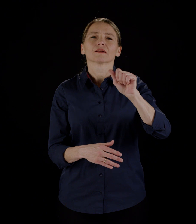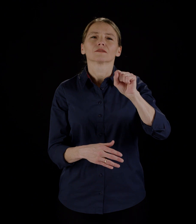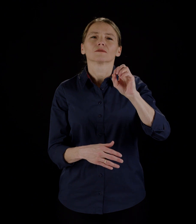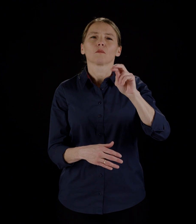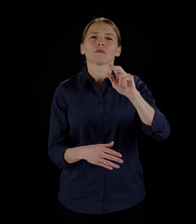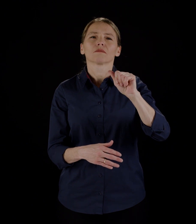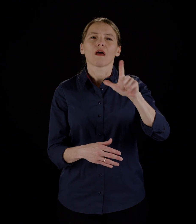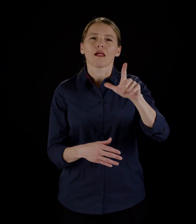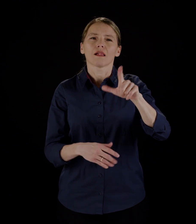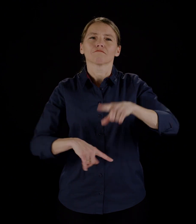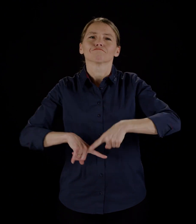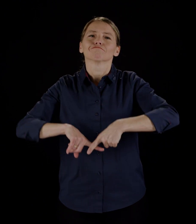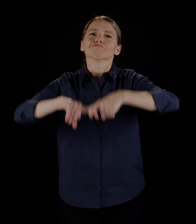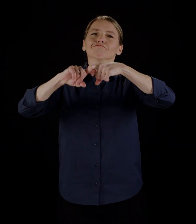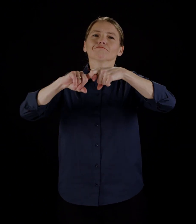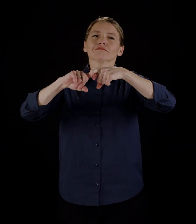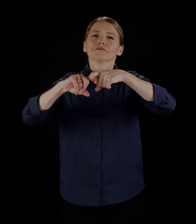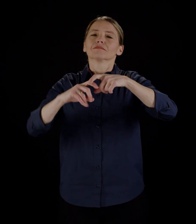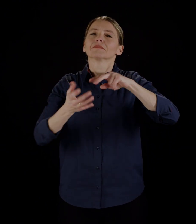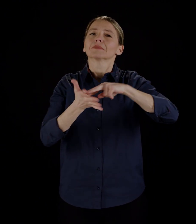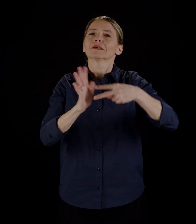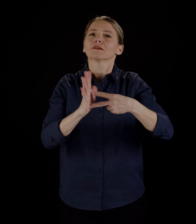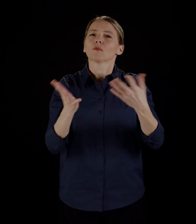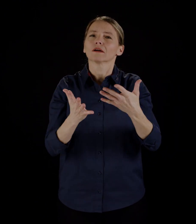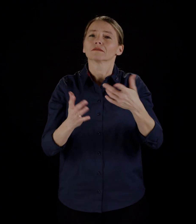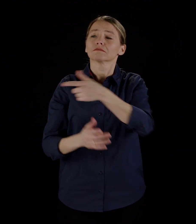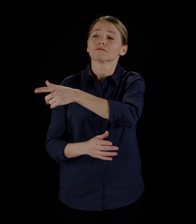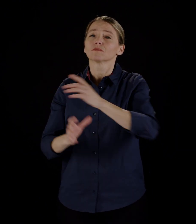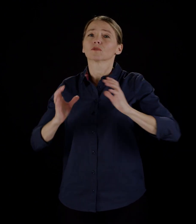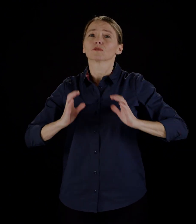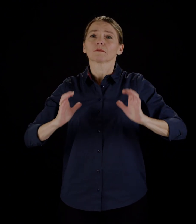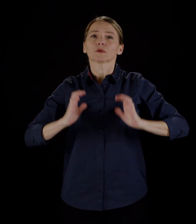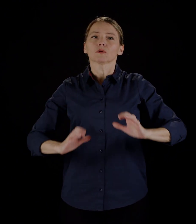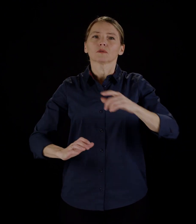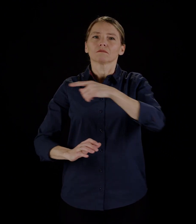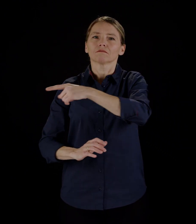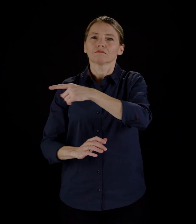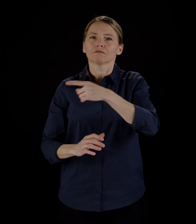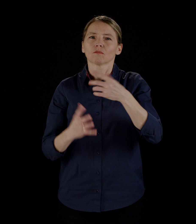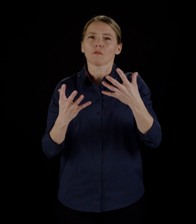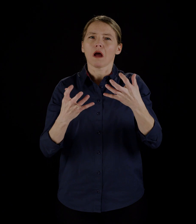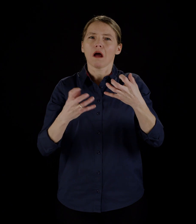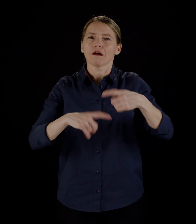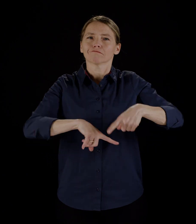Seasonal Suspend refers to a customer-initiated hold on service that is intended to be in